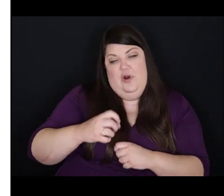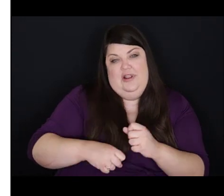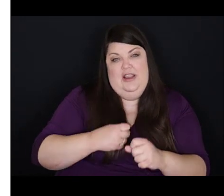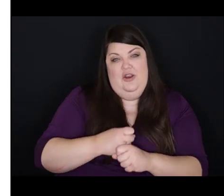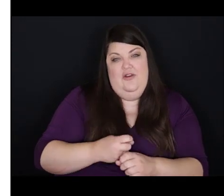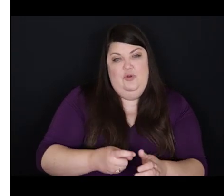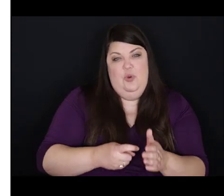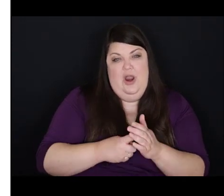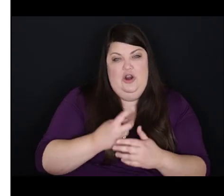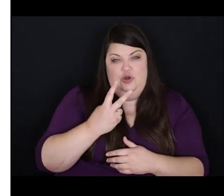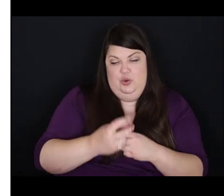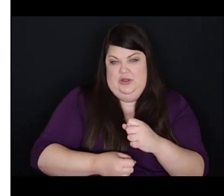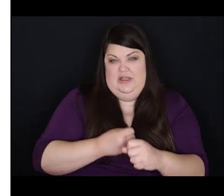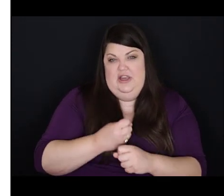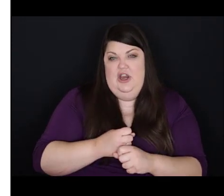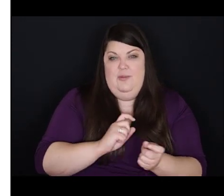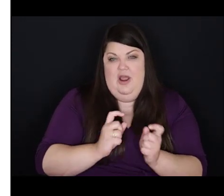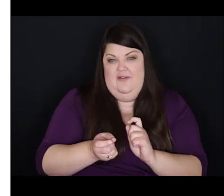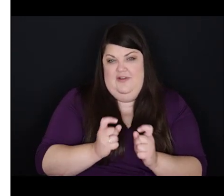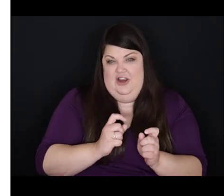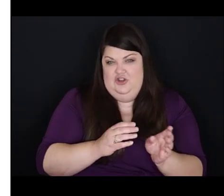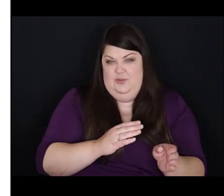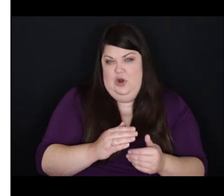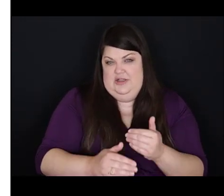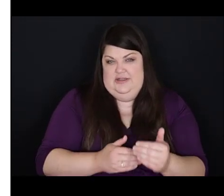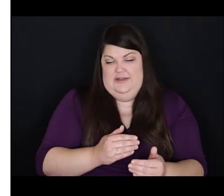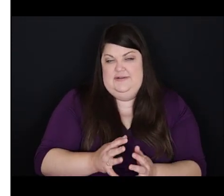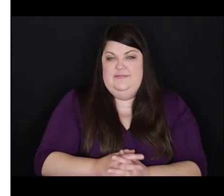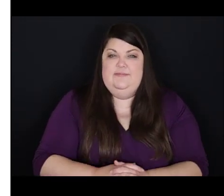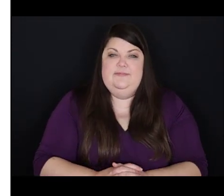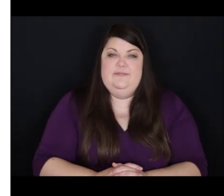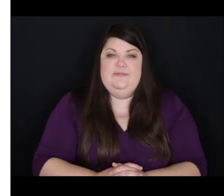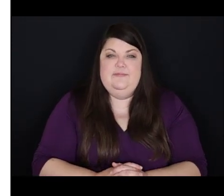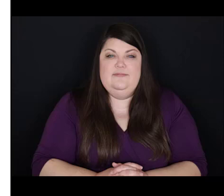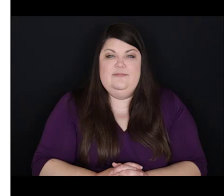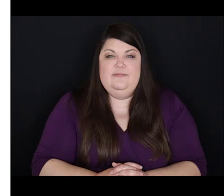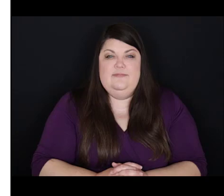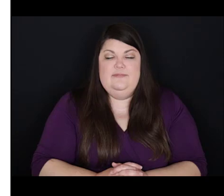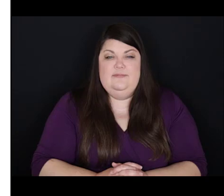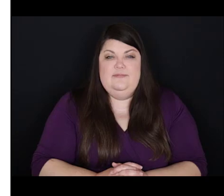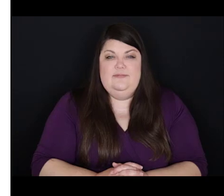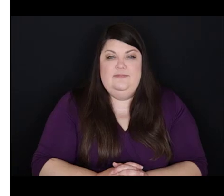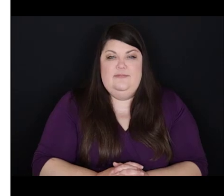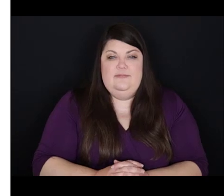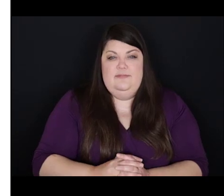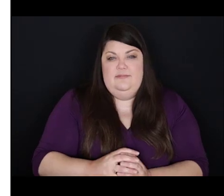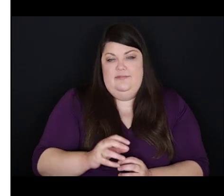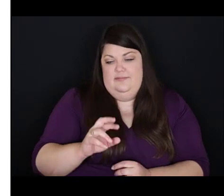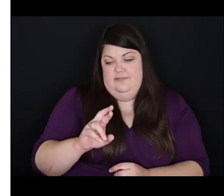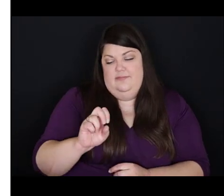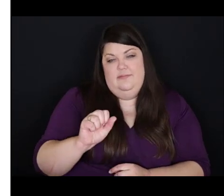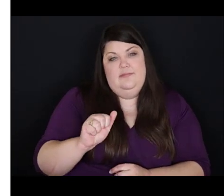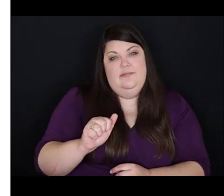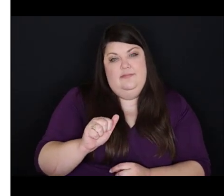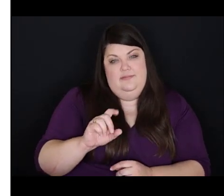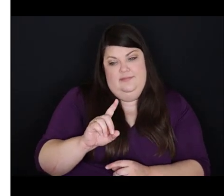the required two-year modification process. The RSA data unit will apply its statistical